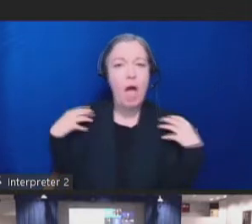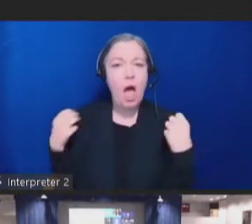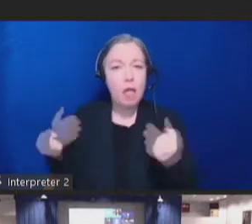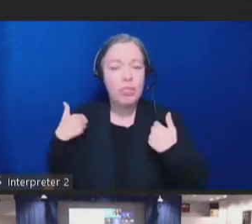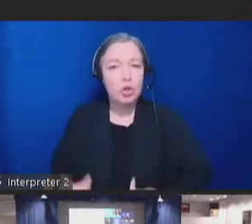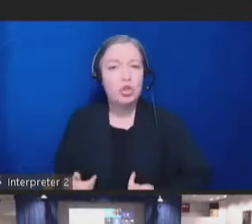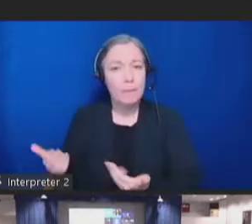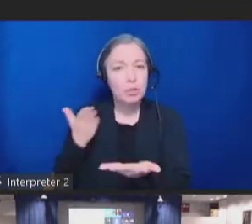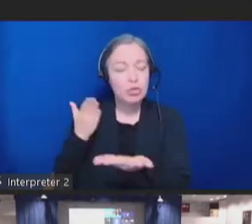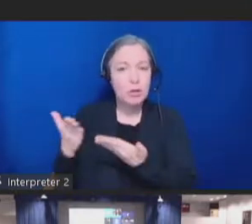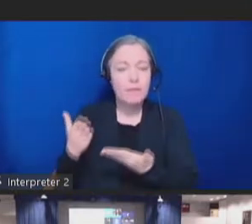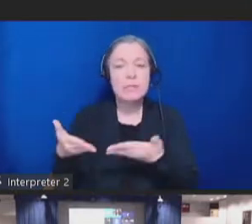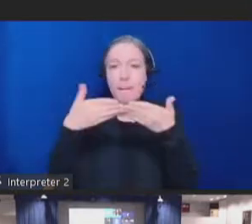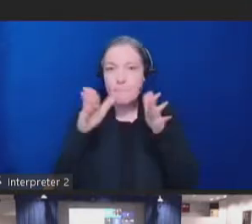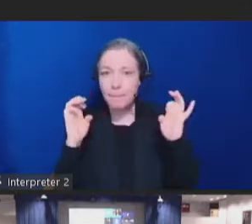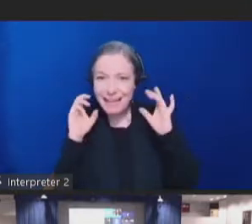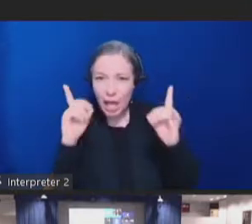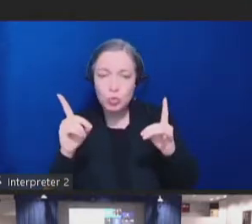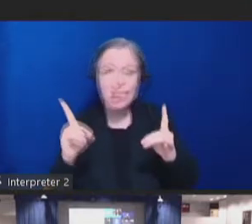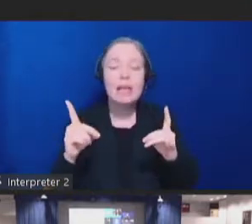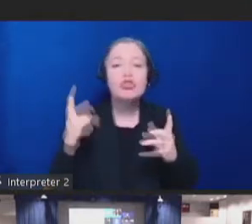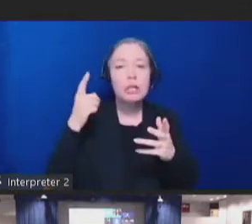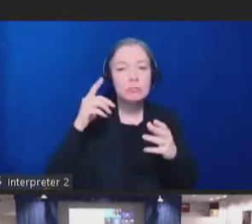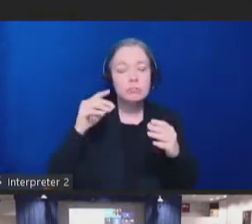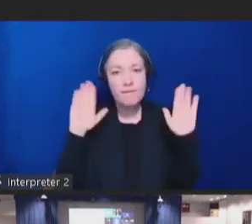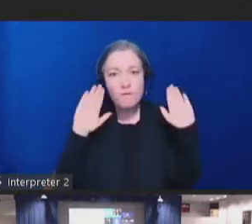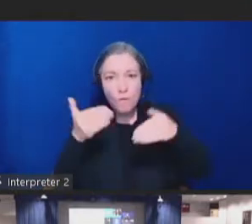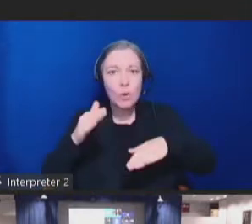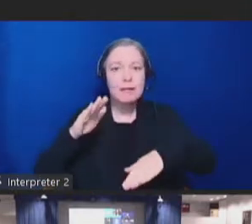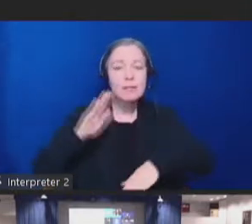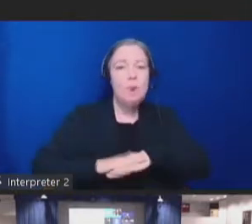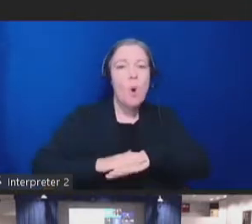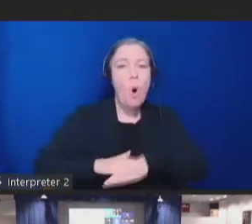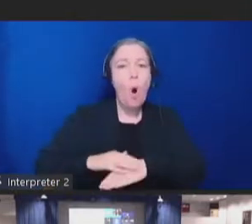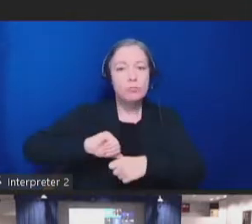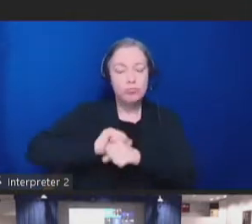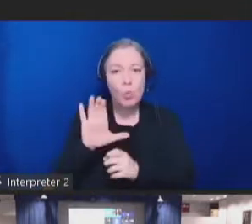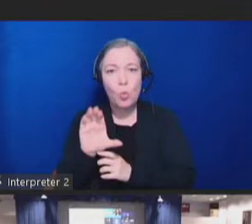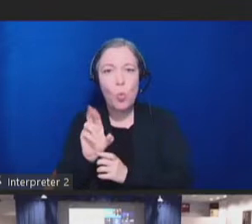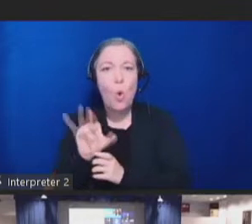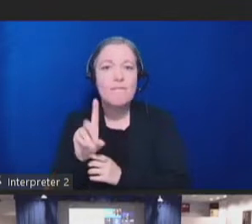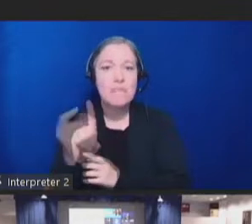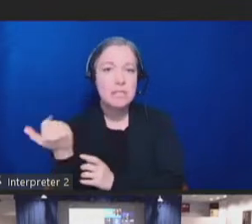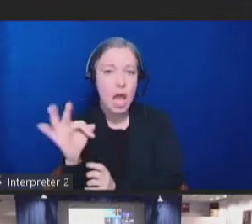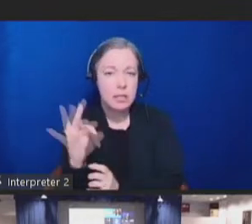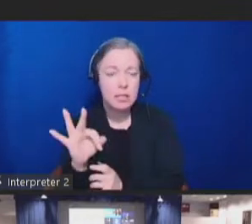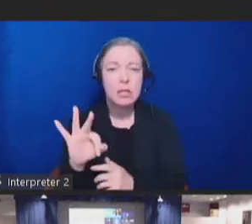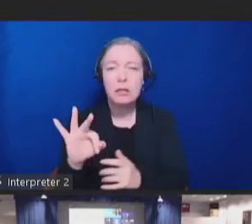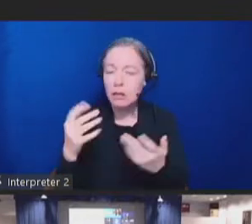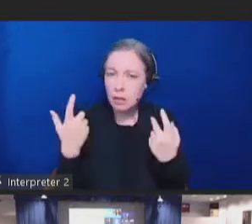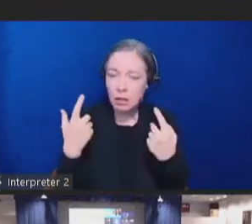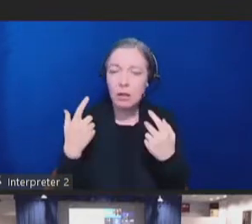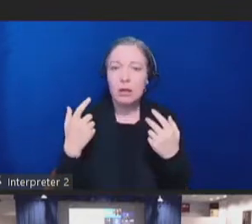education campaign. It's a national initiative to increase public confidence in and uptake of